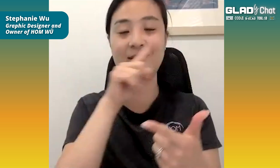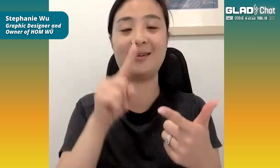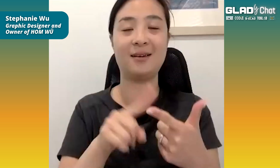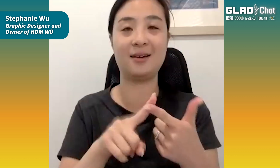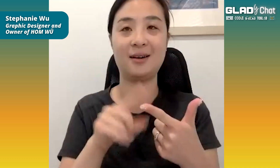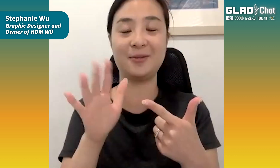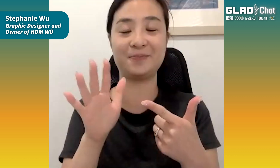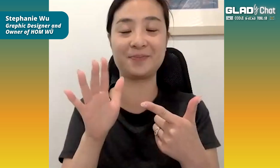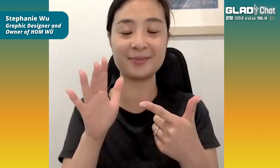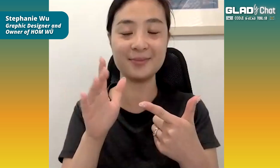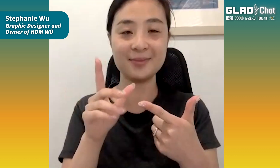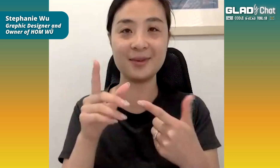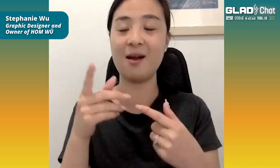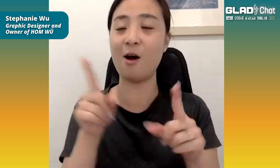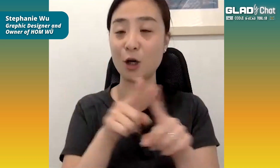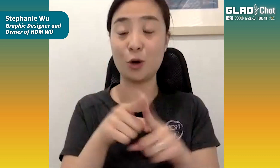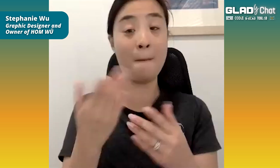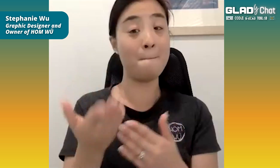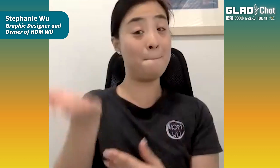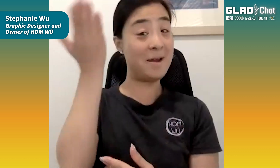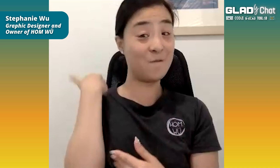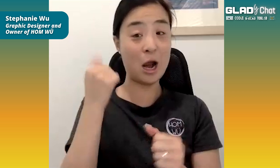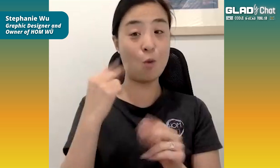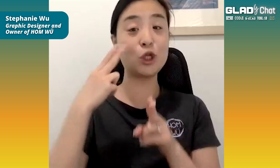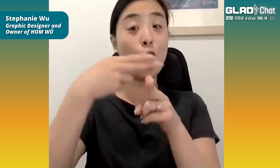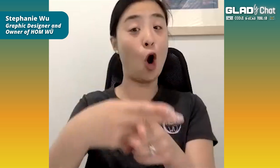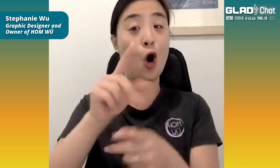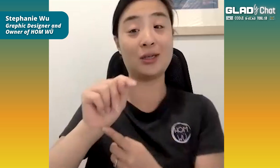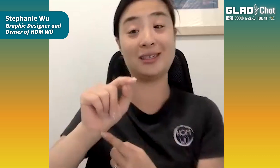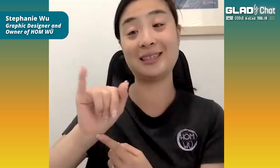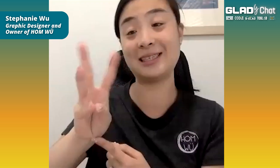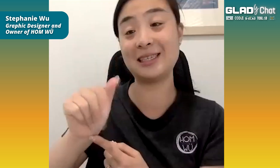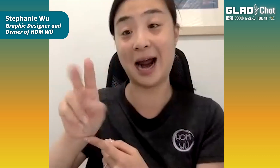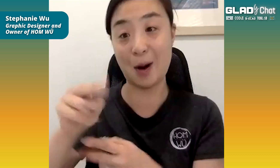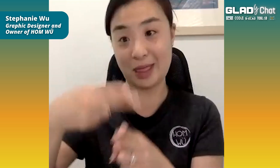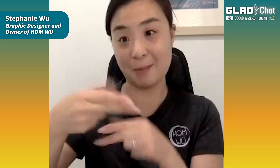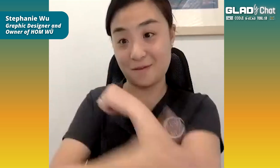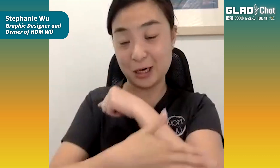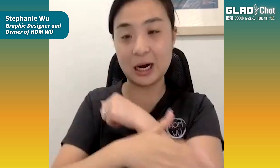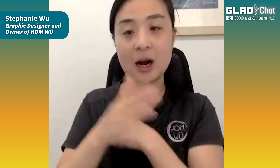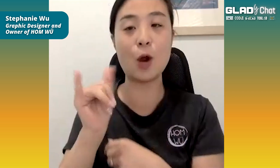Second, before the country was called Taiwan,